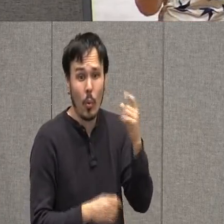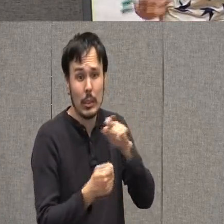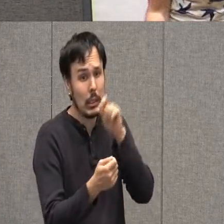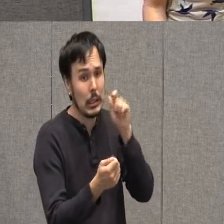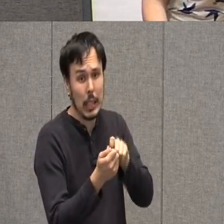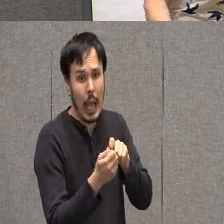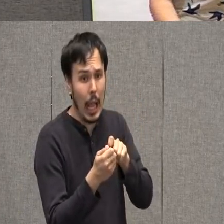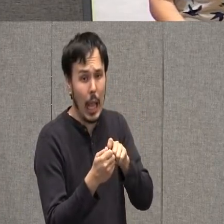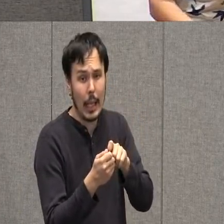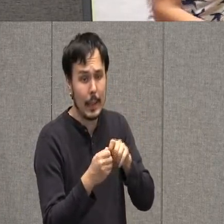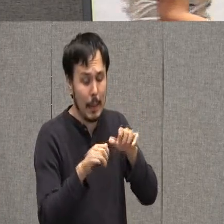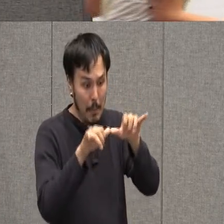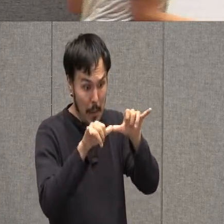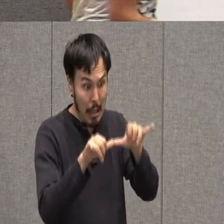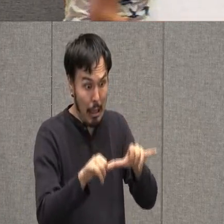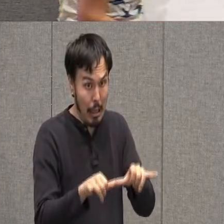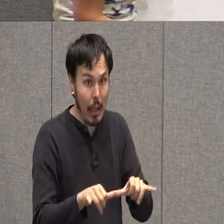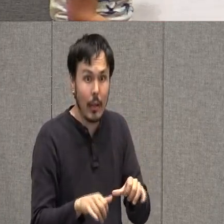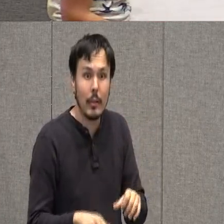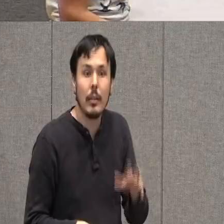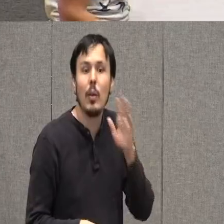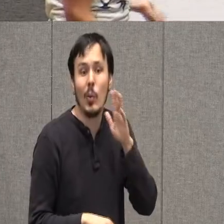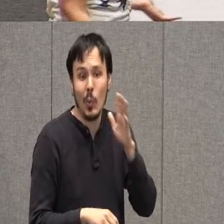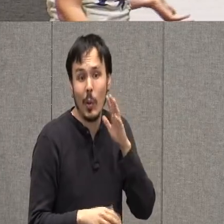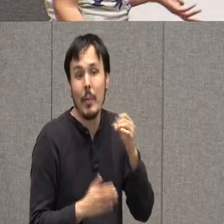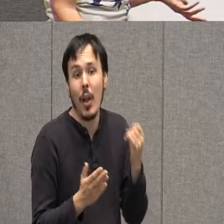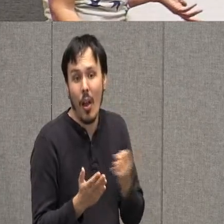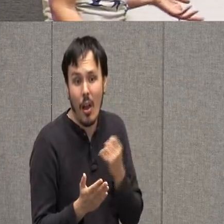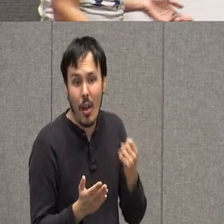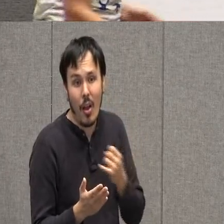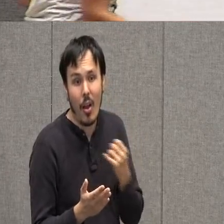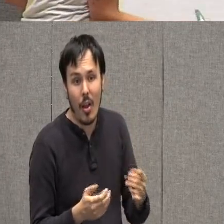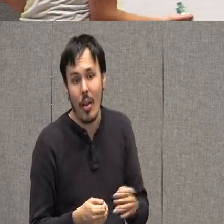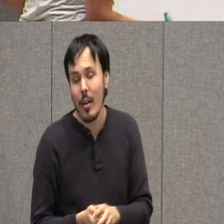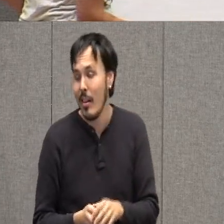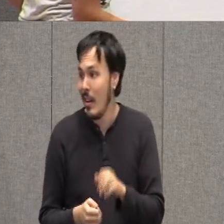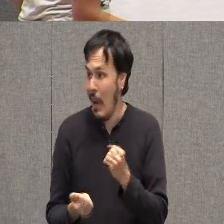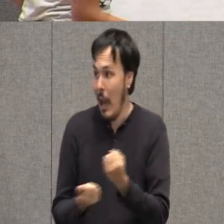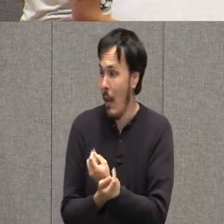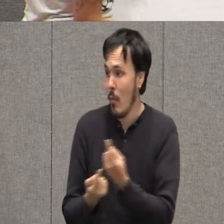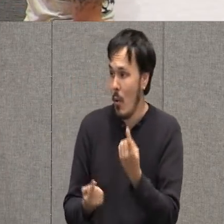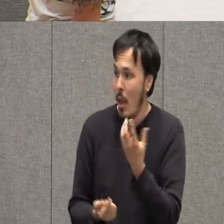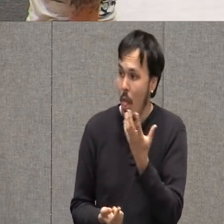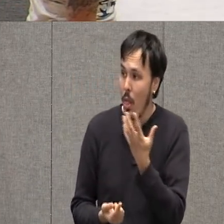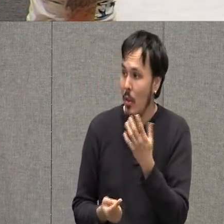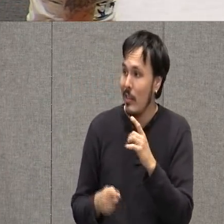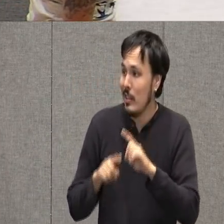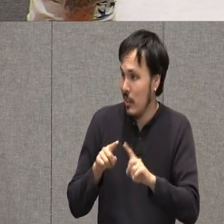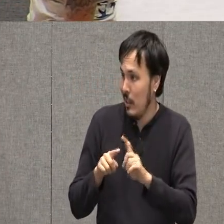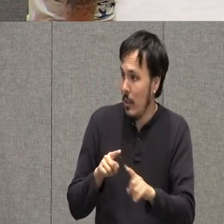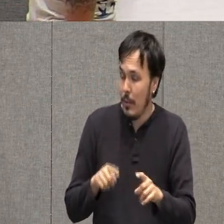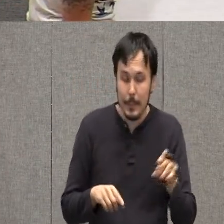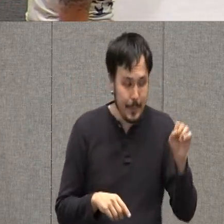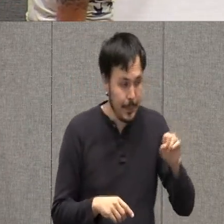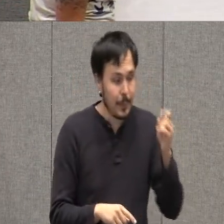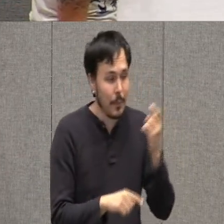It's art, you know? [Ley] And everybody does look a little different, too. Everybody looks a little bit different. But that's sort of how you can start adding a face